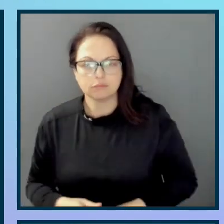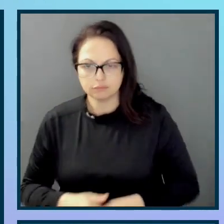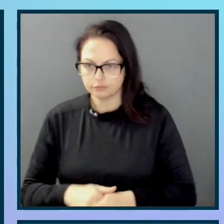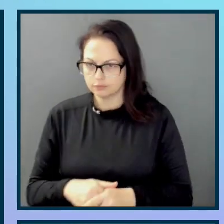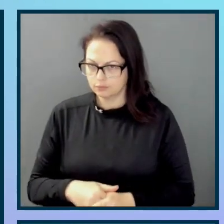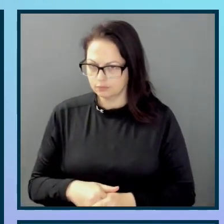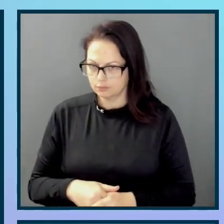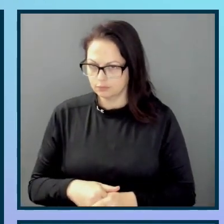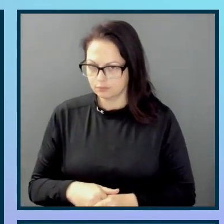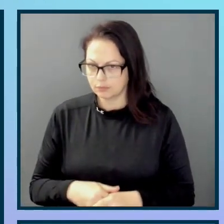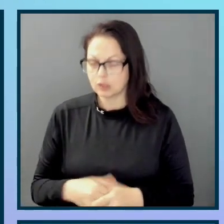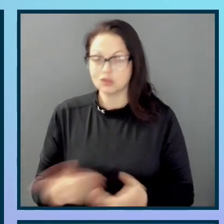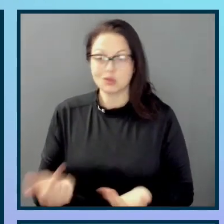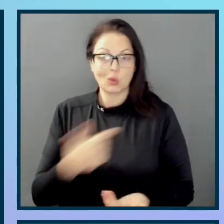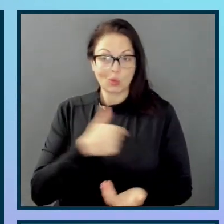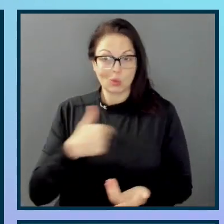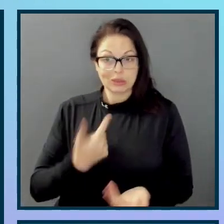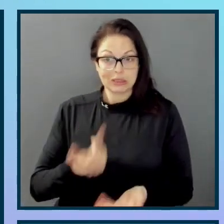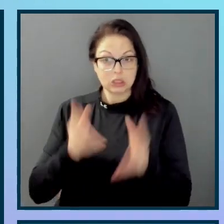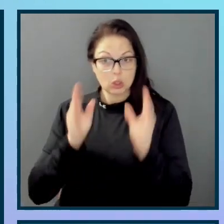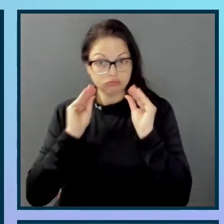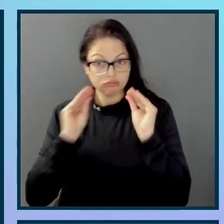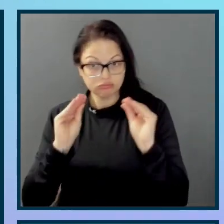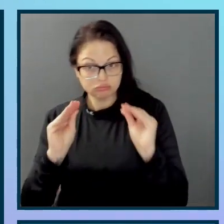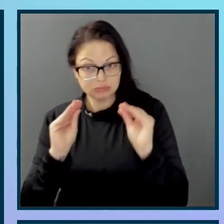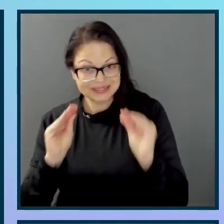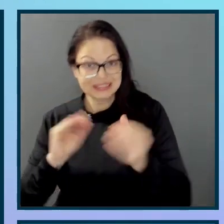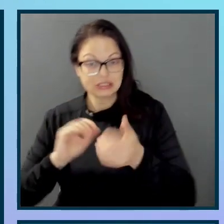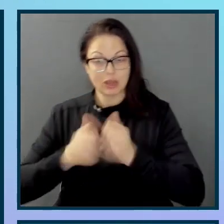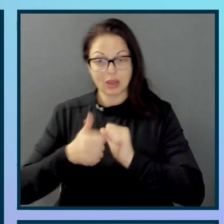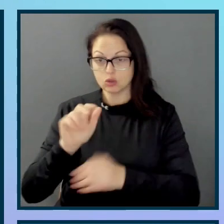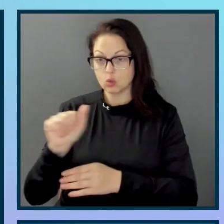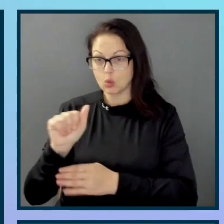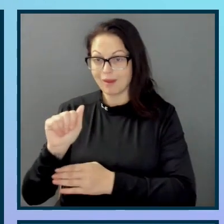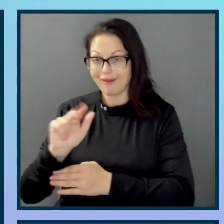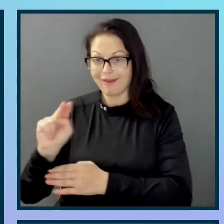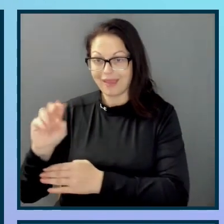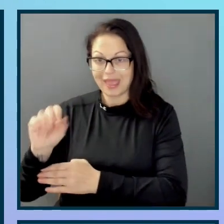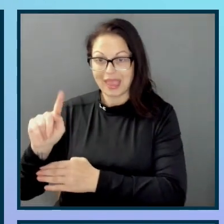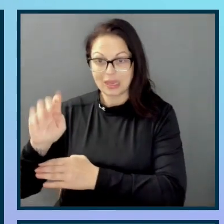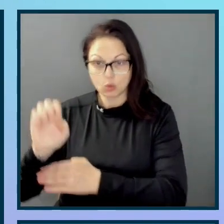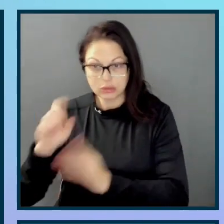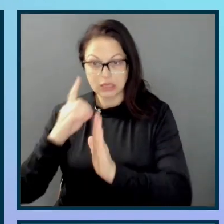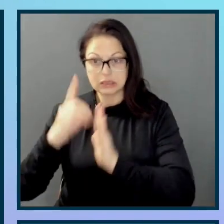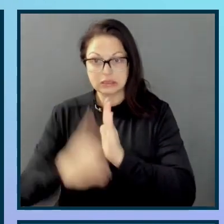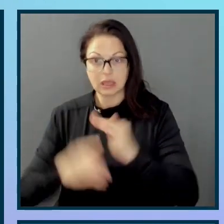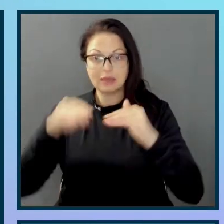teaching them how to annotate designs, accessibly, also opening office hours,